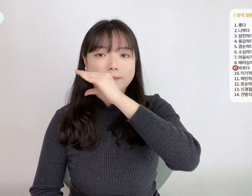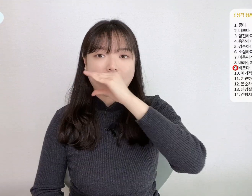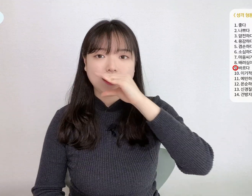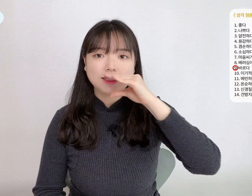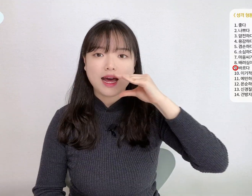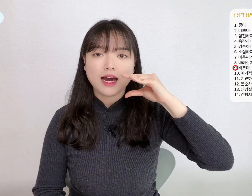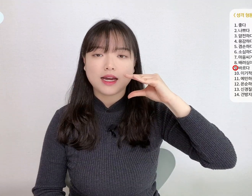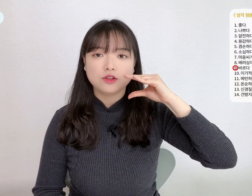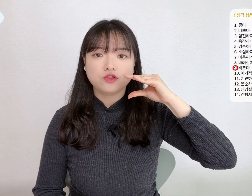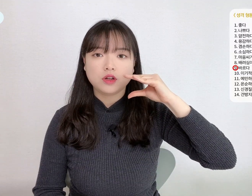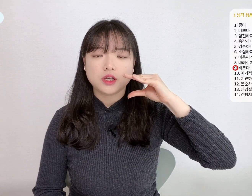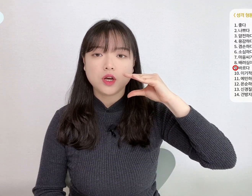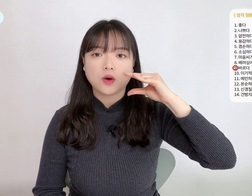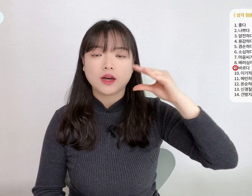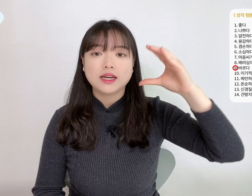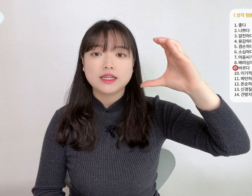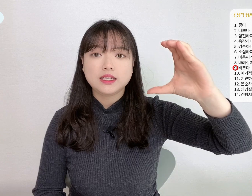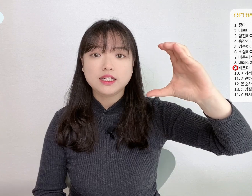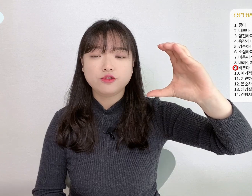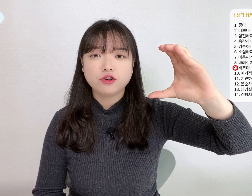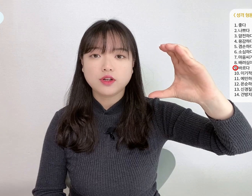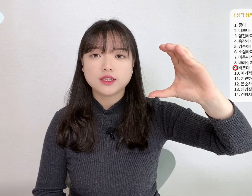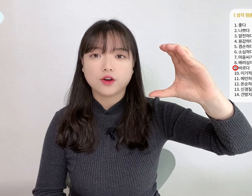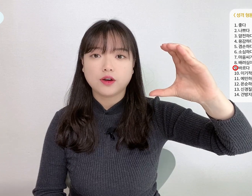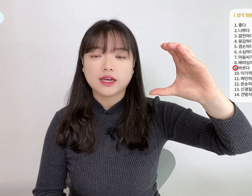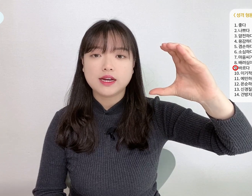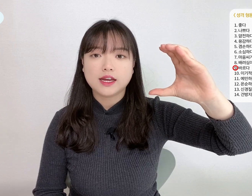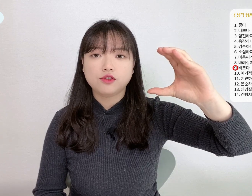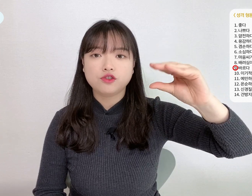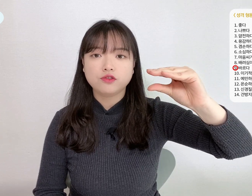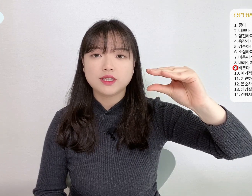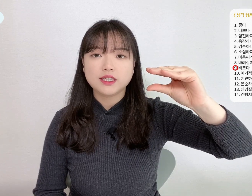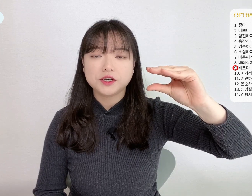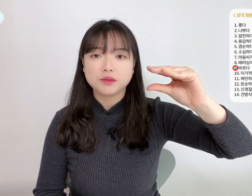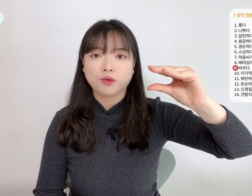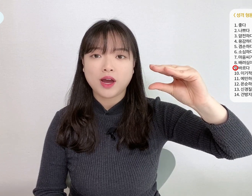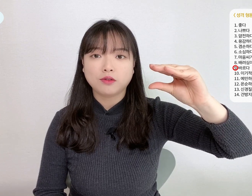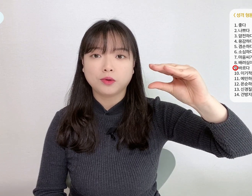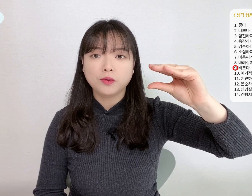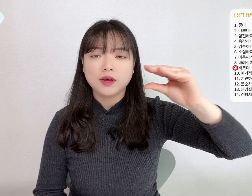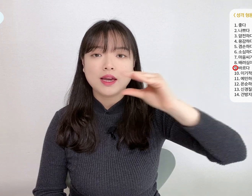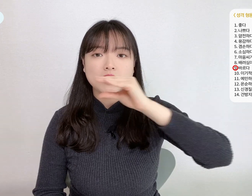What is the sign language for [Barda]? In the C-shaped shape,